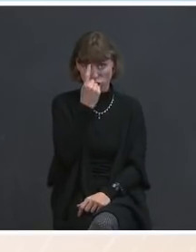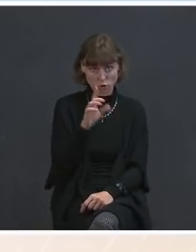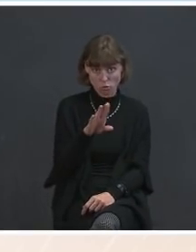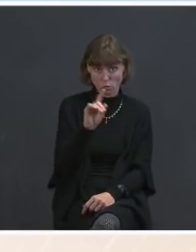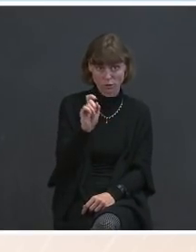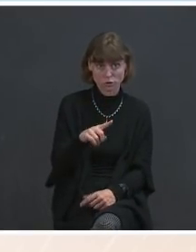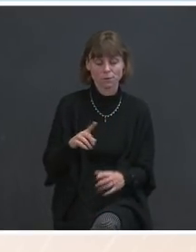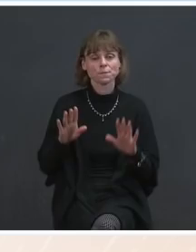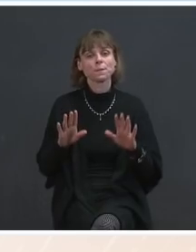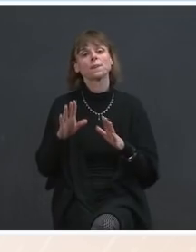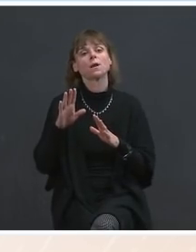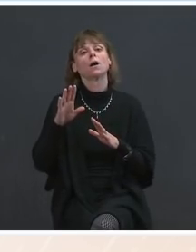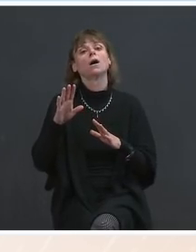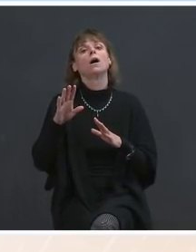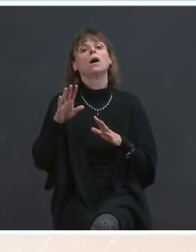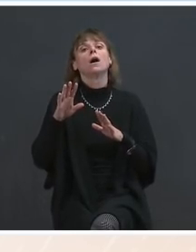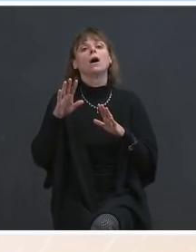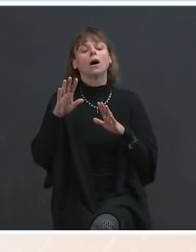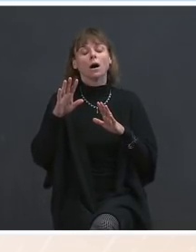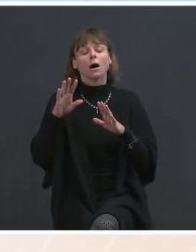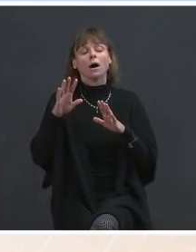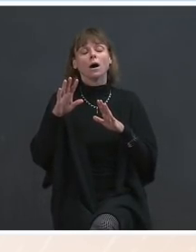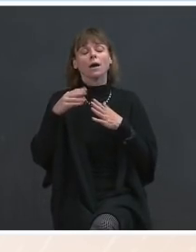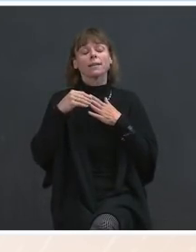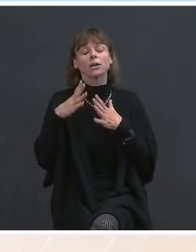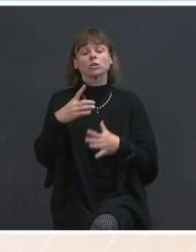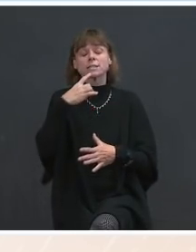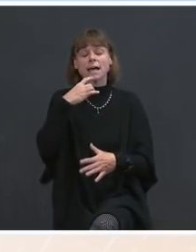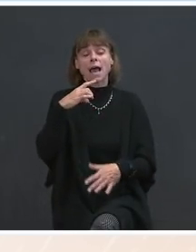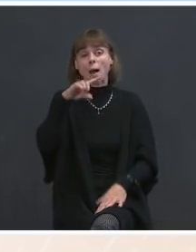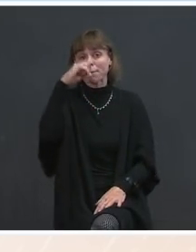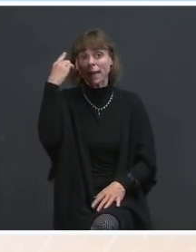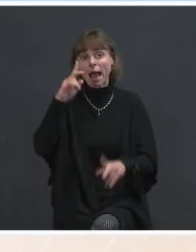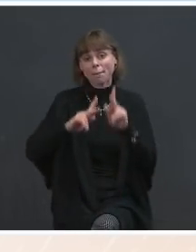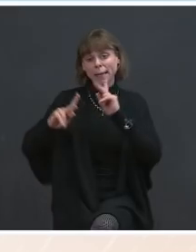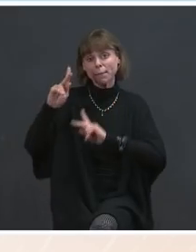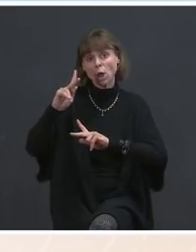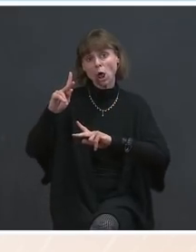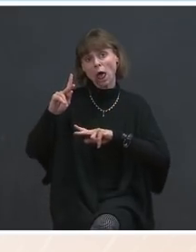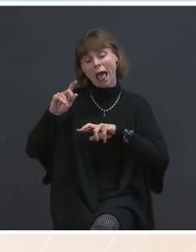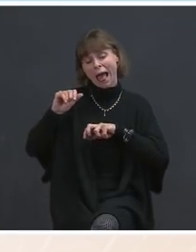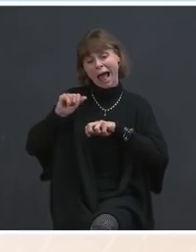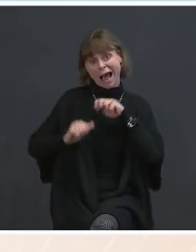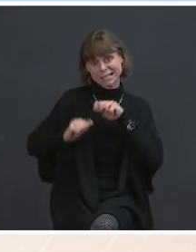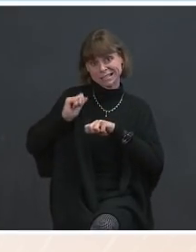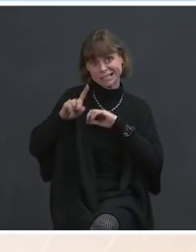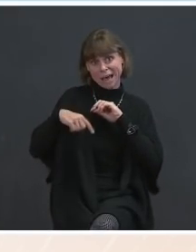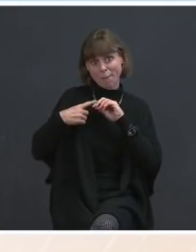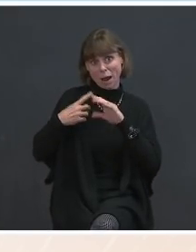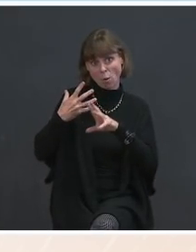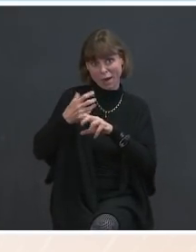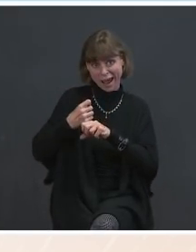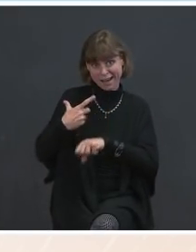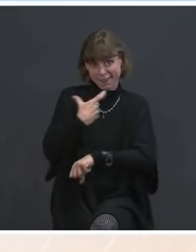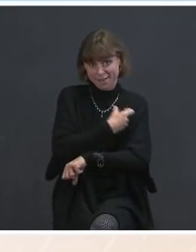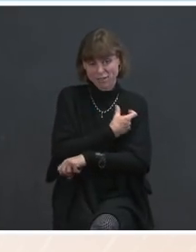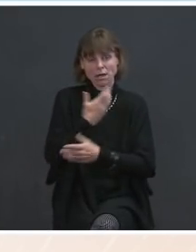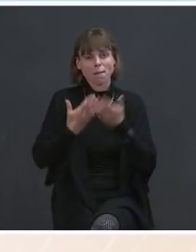leaders say that black -- black people's hesitancy to the vaccine might be used as an excuse for low vaccination rates,